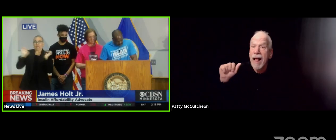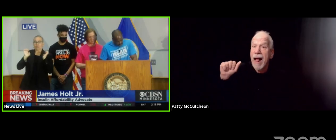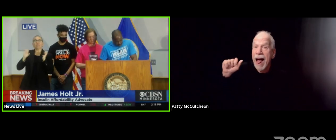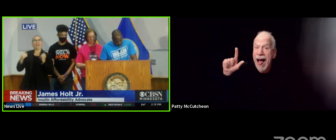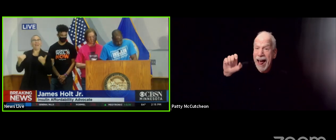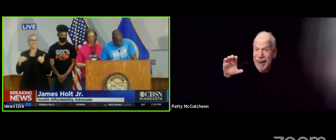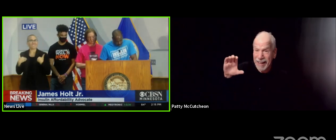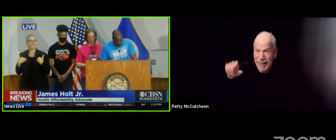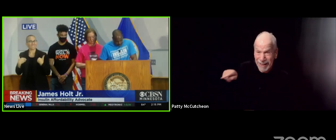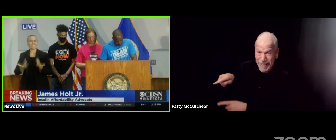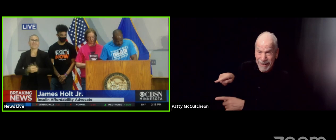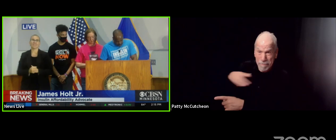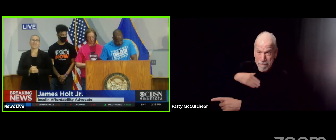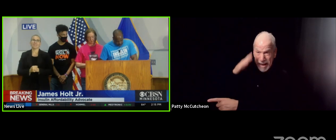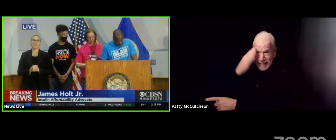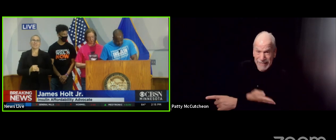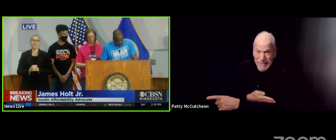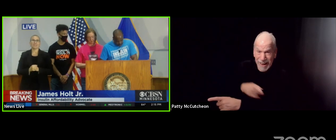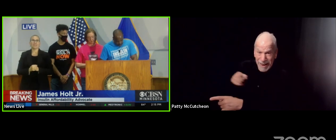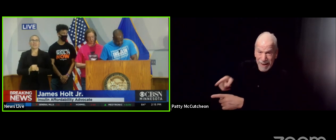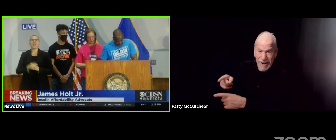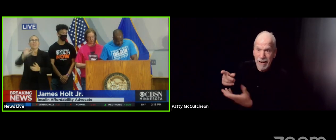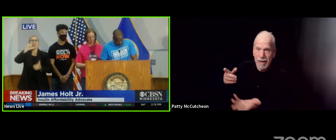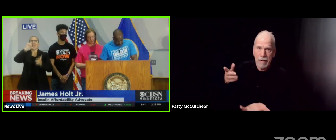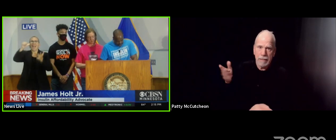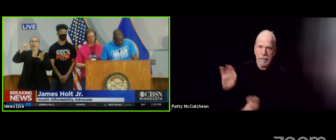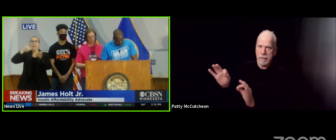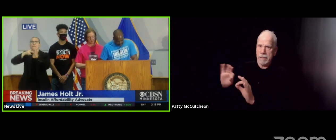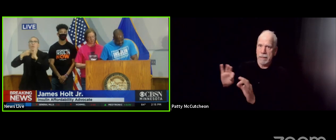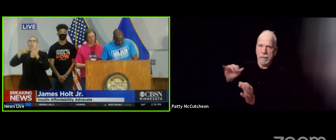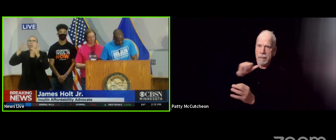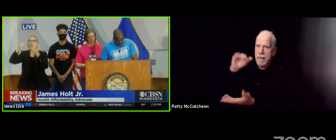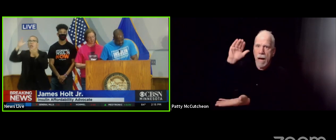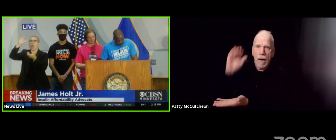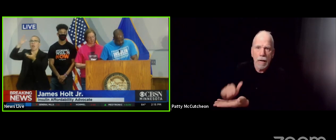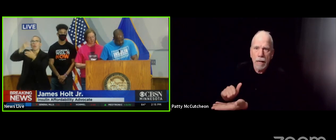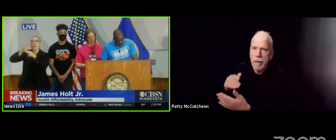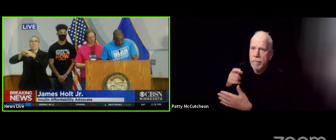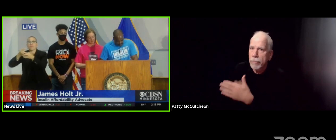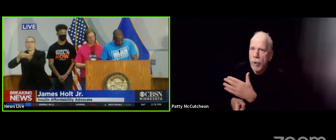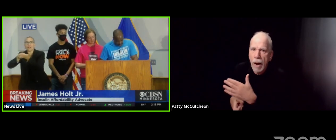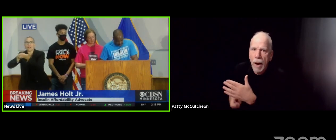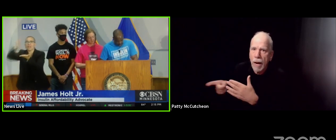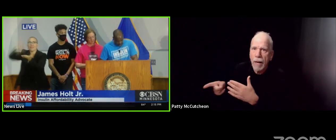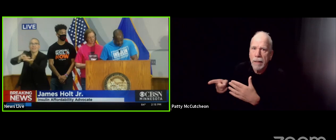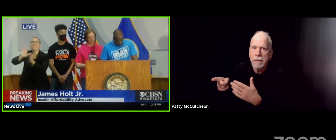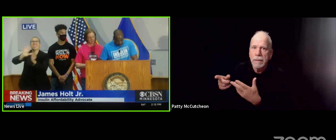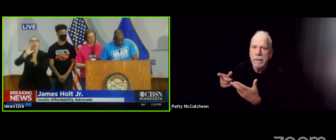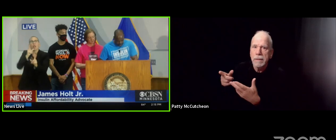COST OF INSULIN. THIS WAS A BILL THAT WAS DESIGNED TO ASSIST WITH SAVING LIVES.